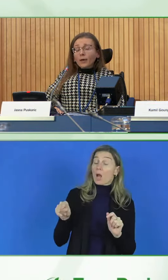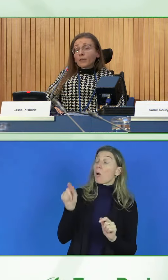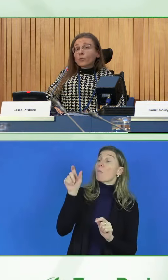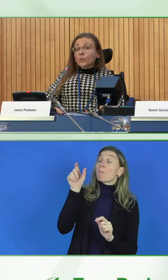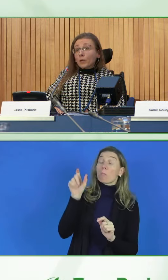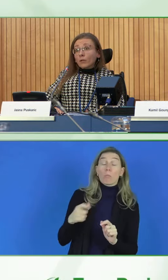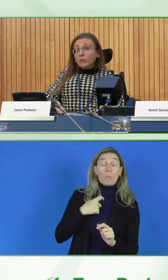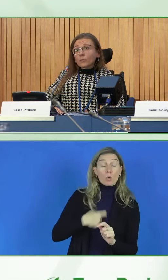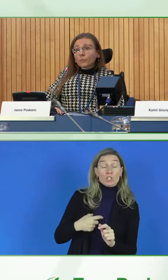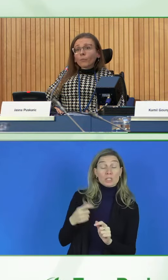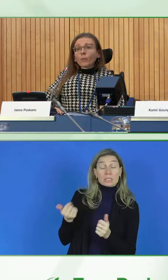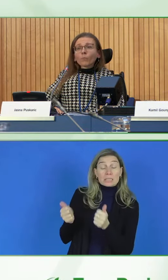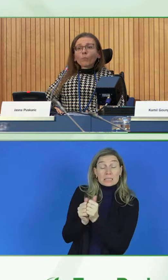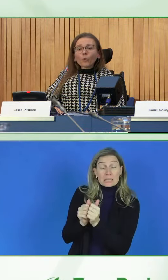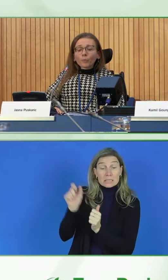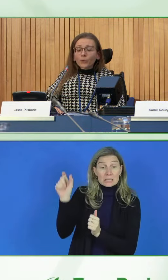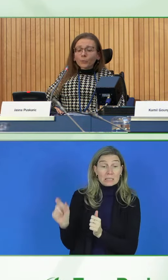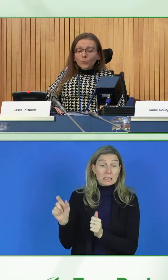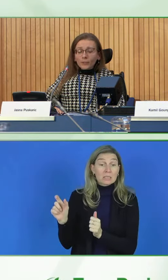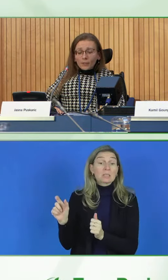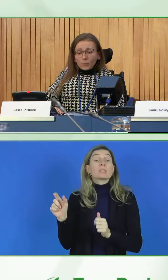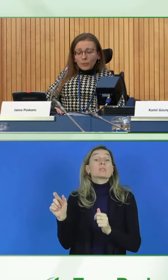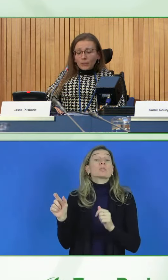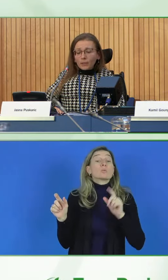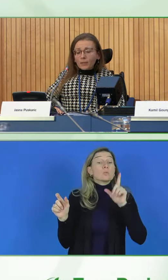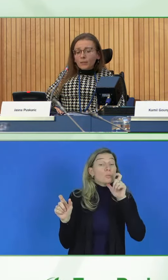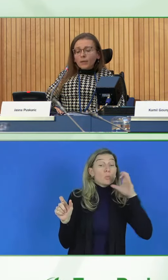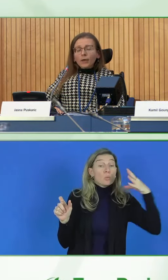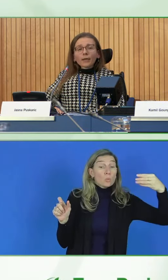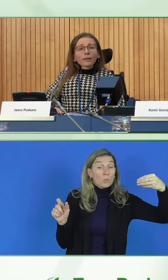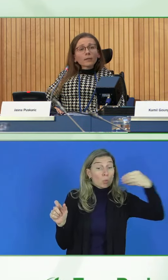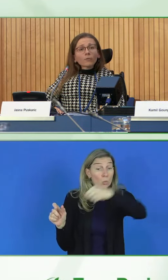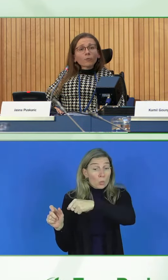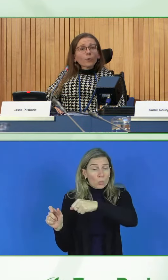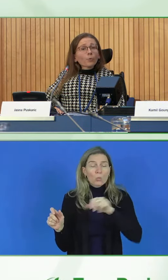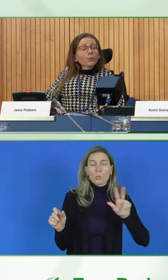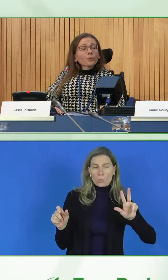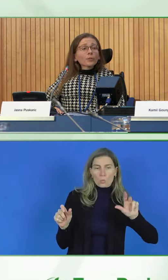As a result, more people with disabilities can live with personal